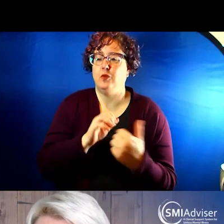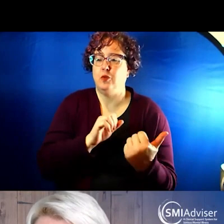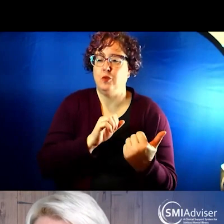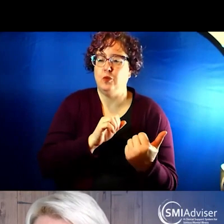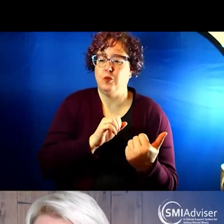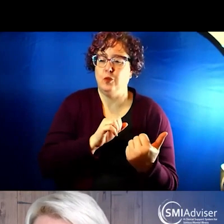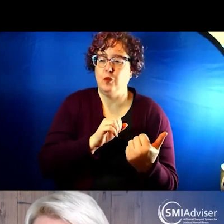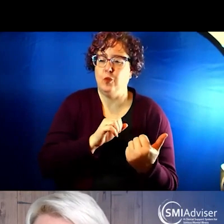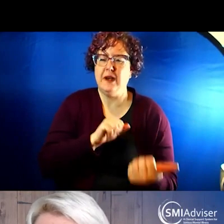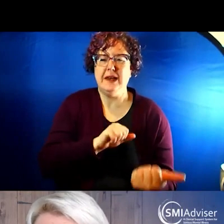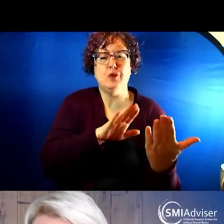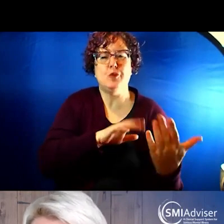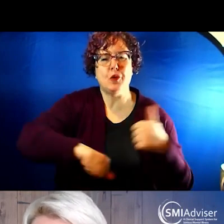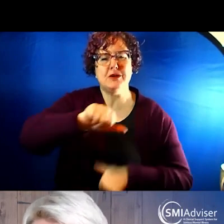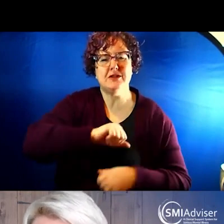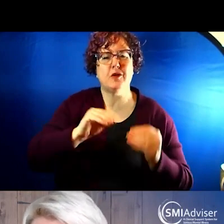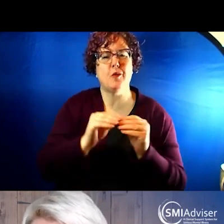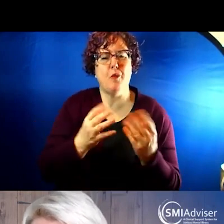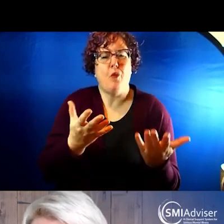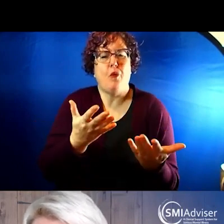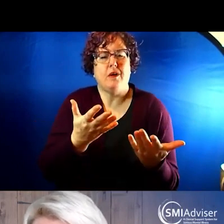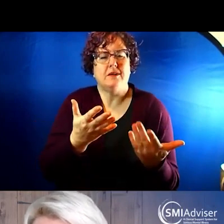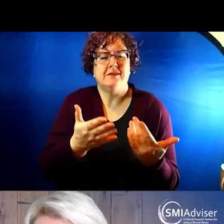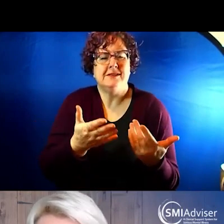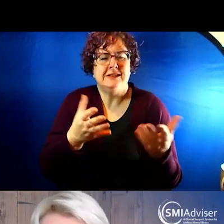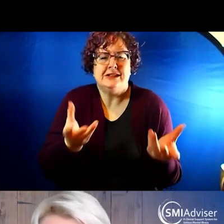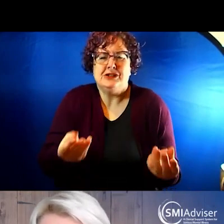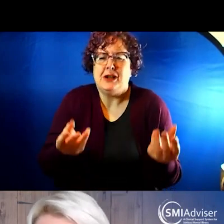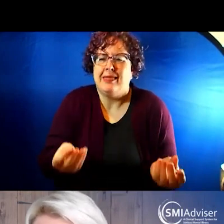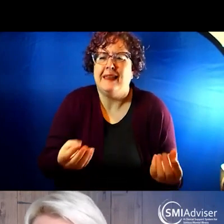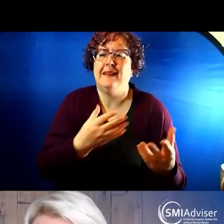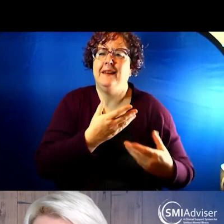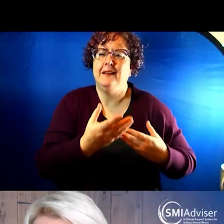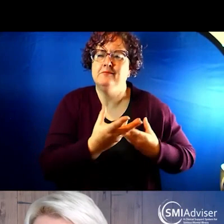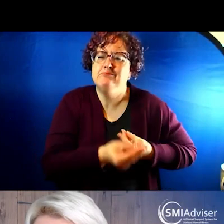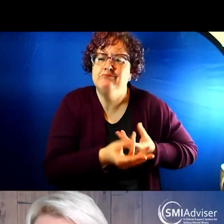ALL OF US. WE NEED TO BE GENTLE WITH EACH OTHER. I APPRECIATE THAT WE CONNECTED.